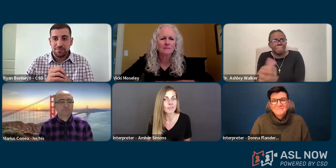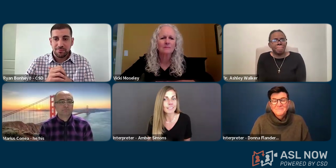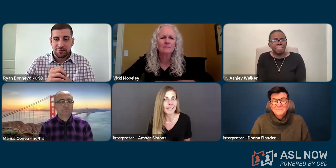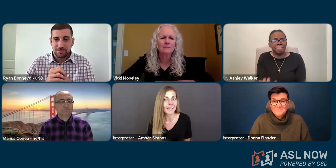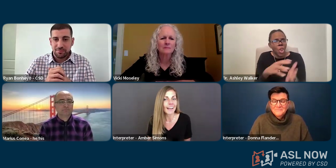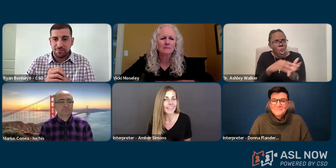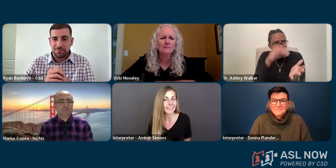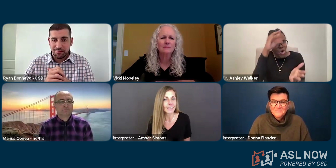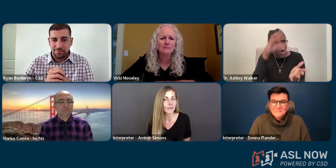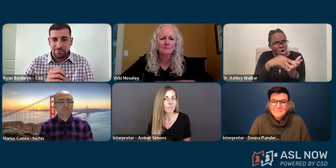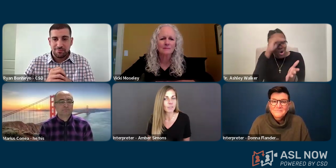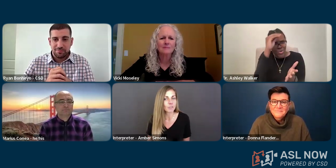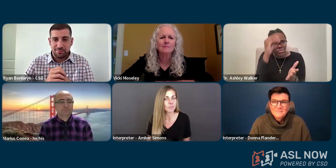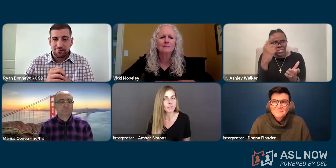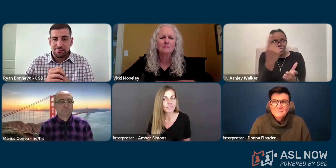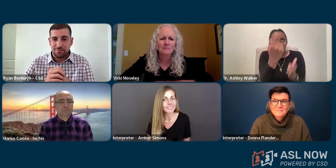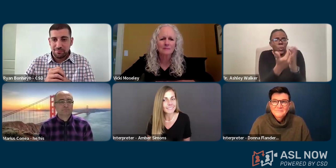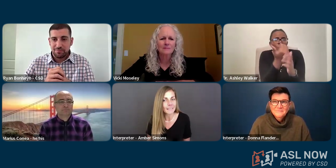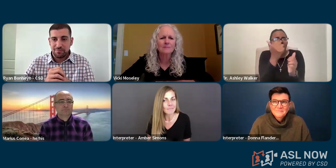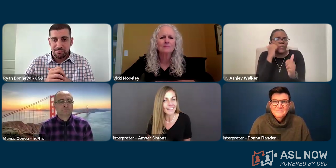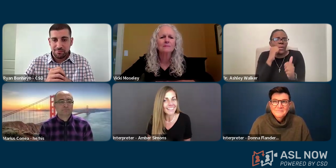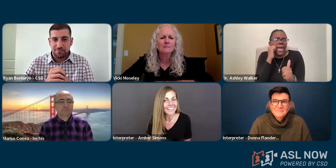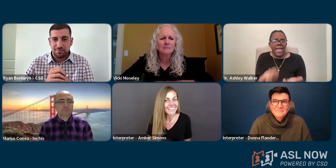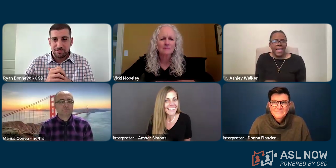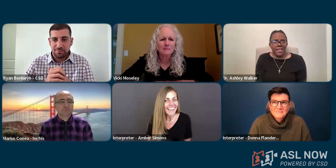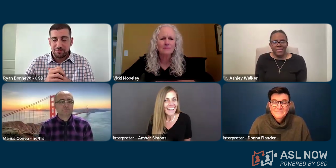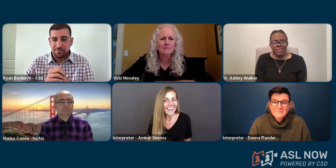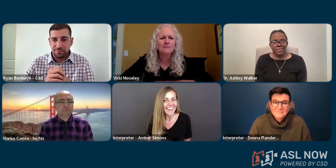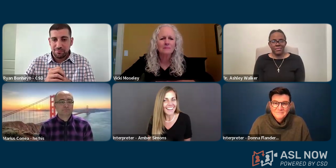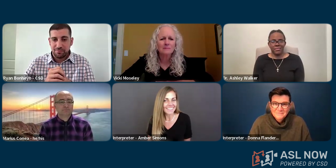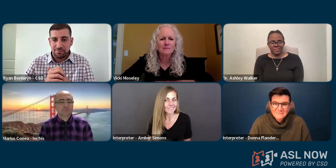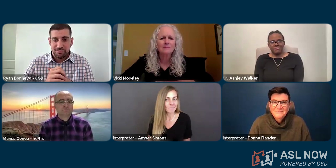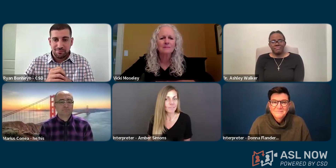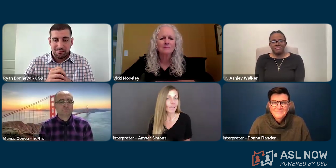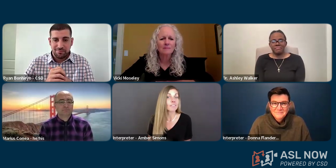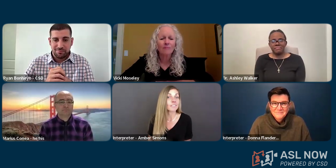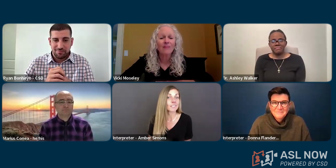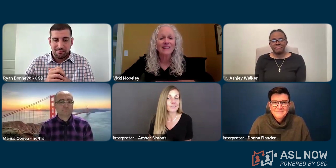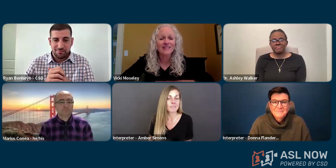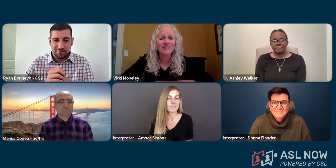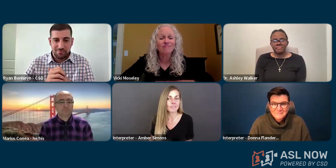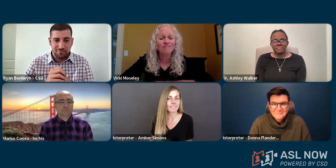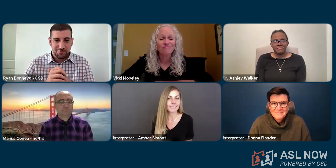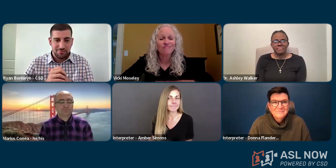every day and I think companies should be doing the same thing and yes, learn something new every day.